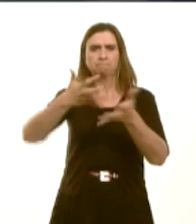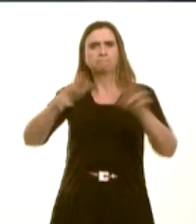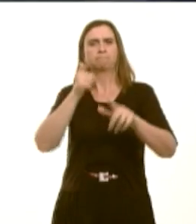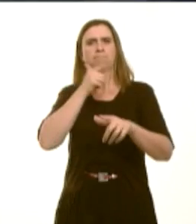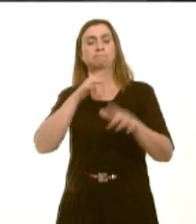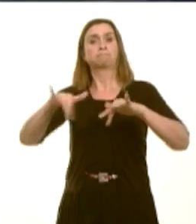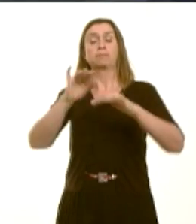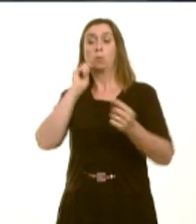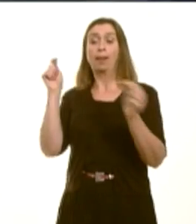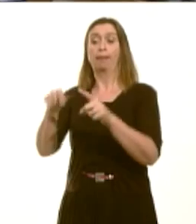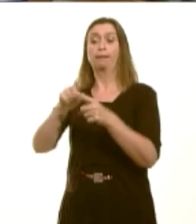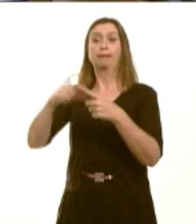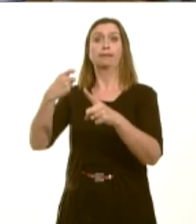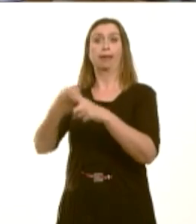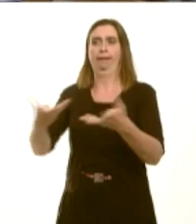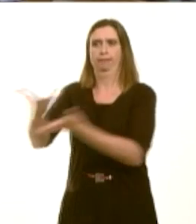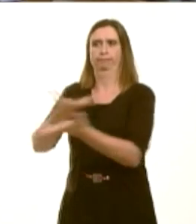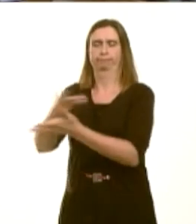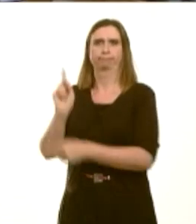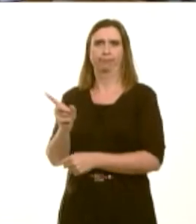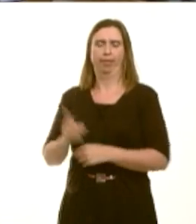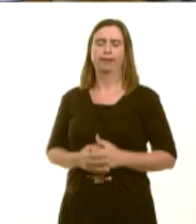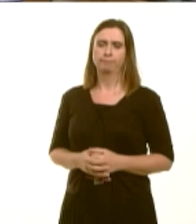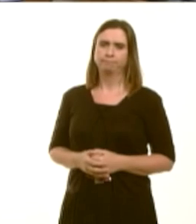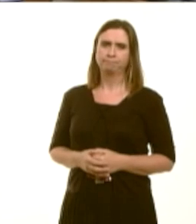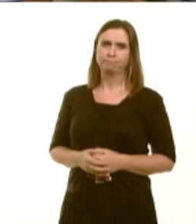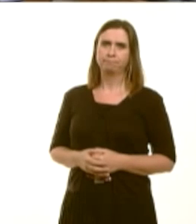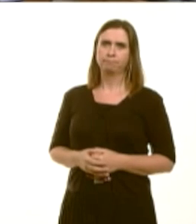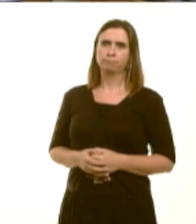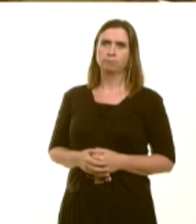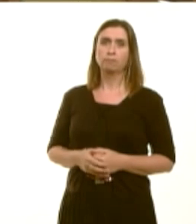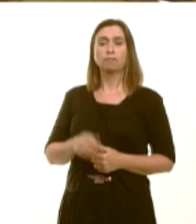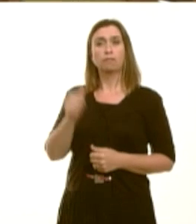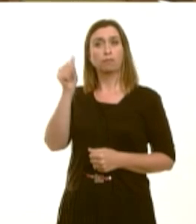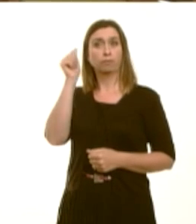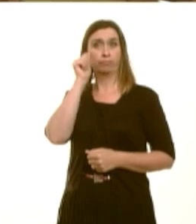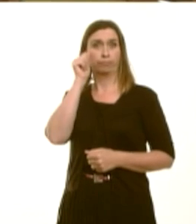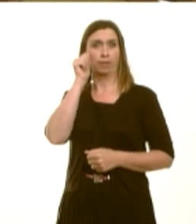David Rees: First Minister, as you know, Park Slip presents both a blight on our environment